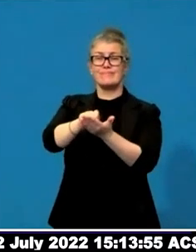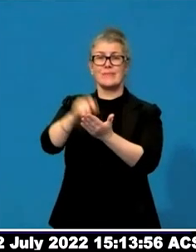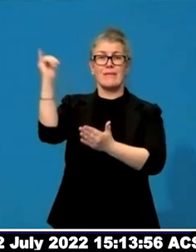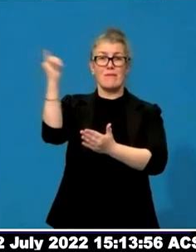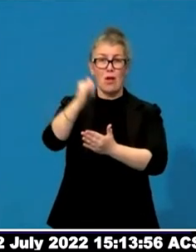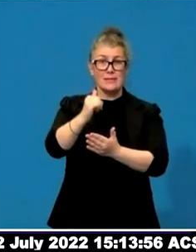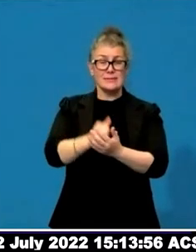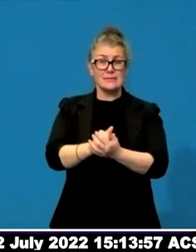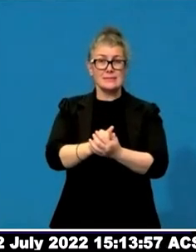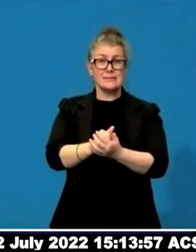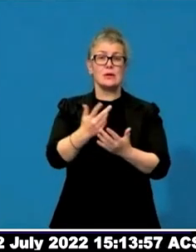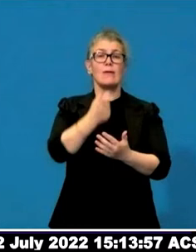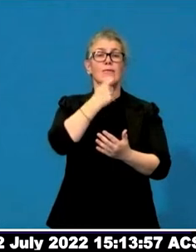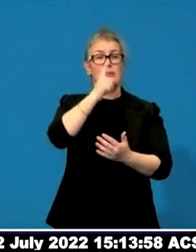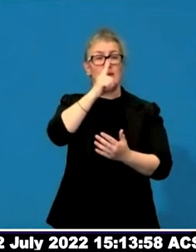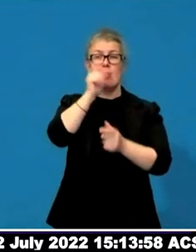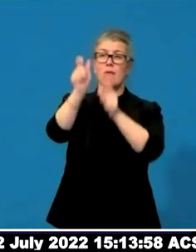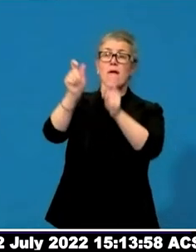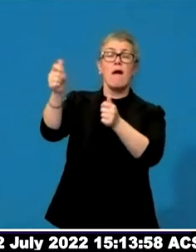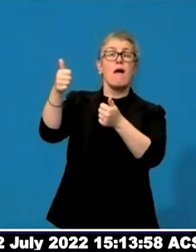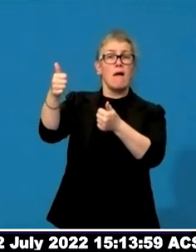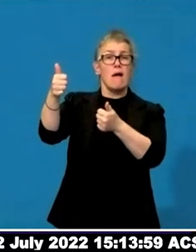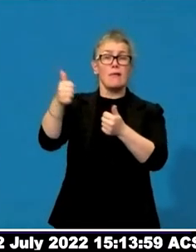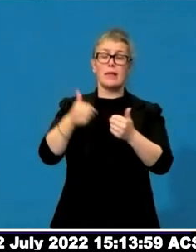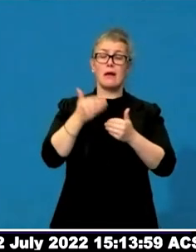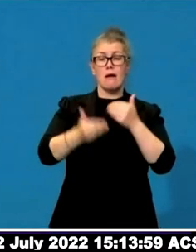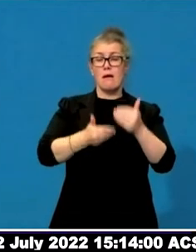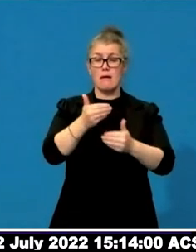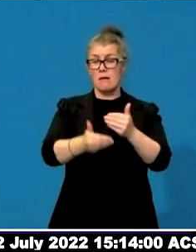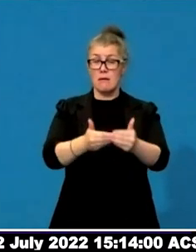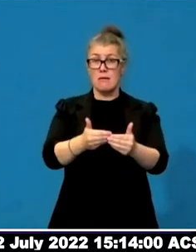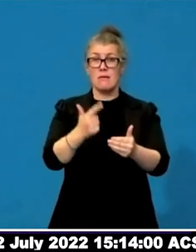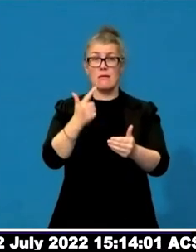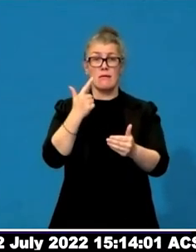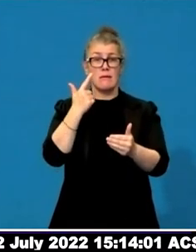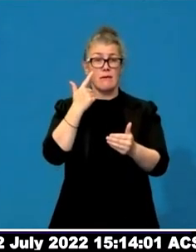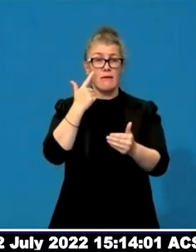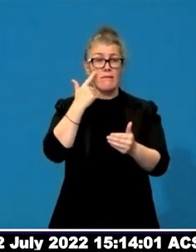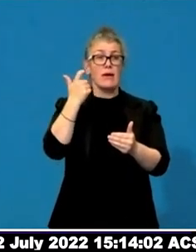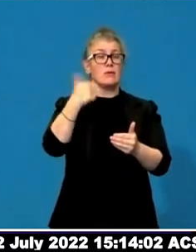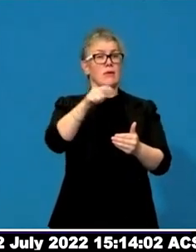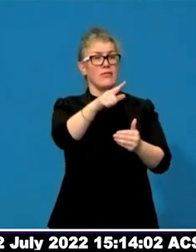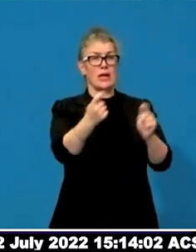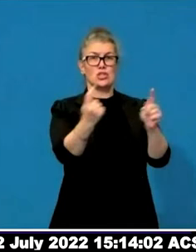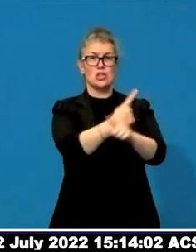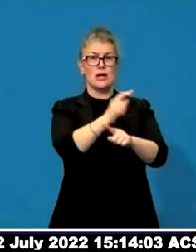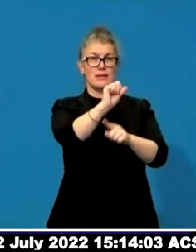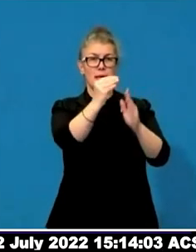And then after a while we got word that they had made it into policy for themselves or they changed something within their own system